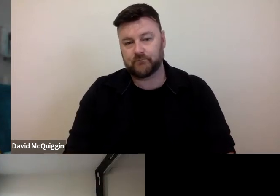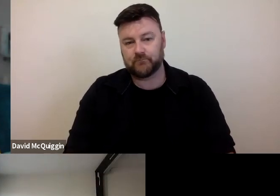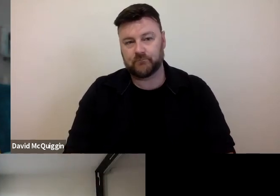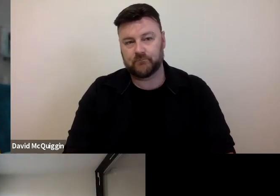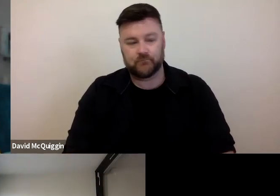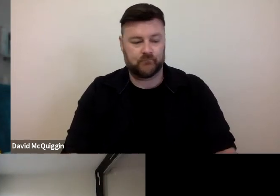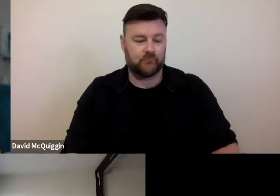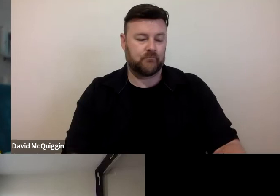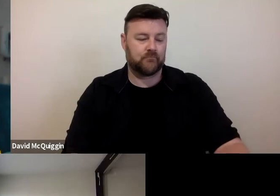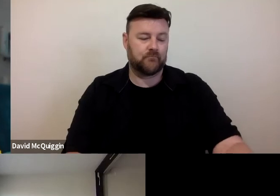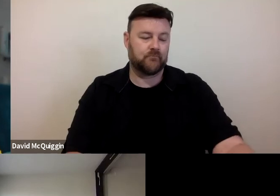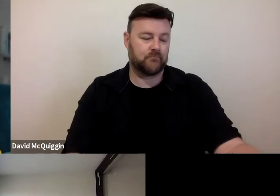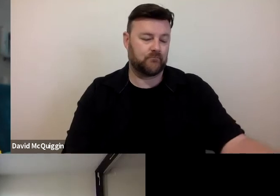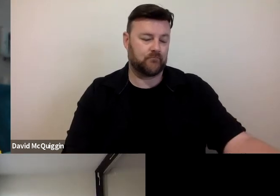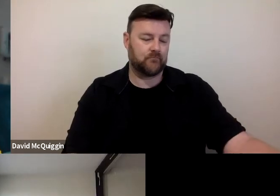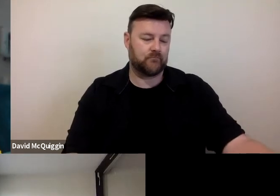to employ a third party provider?"